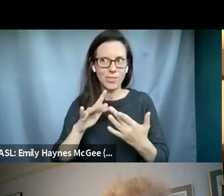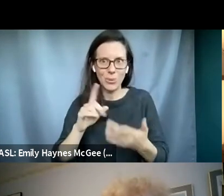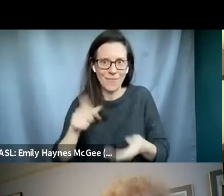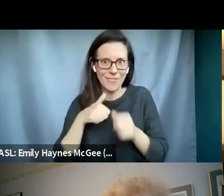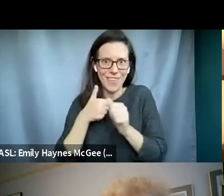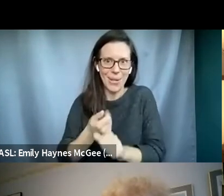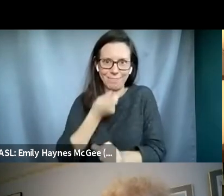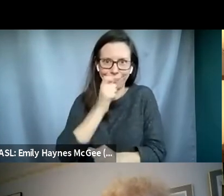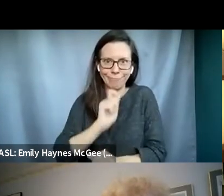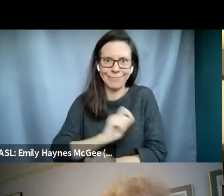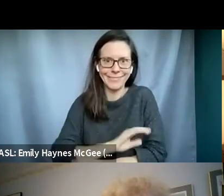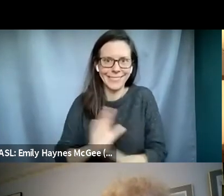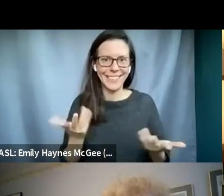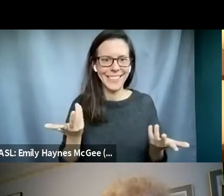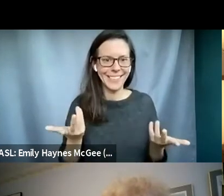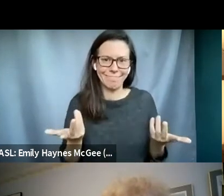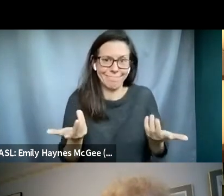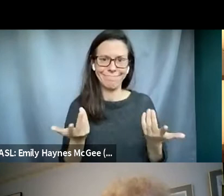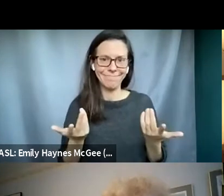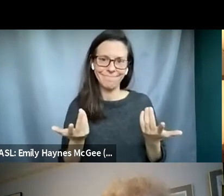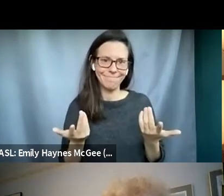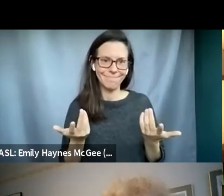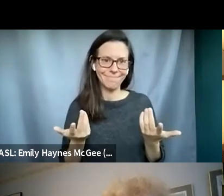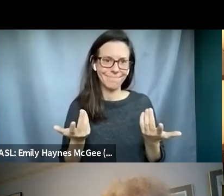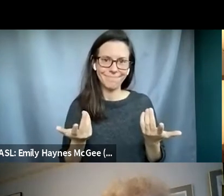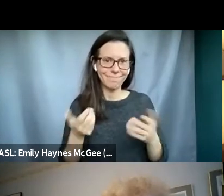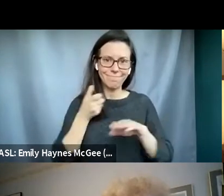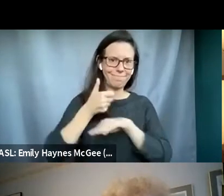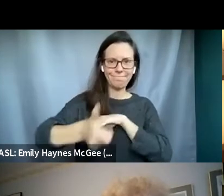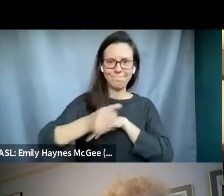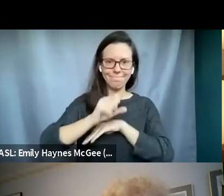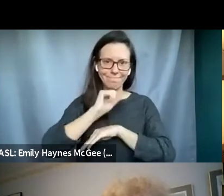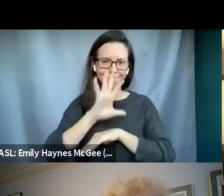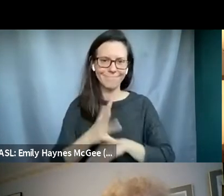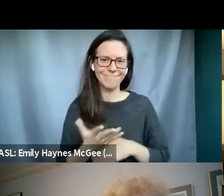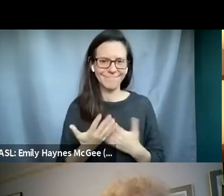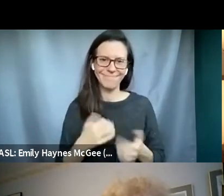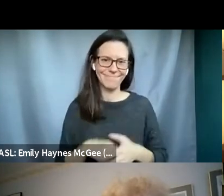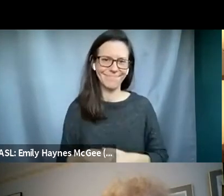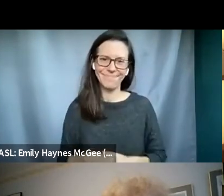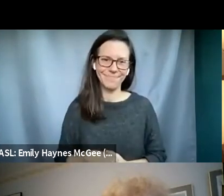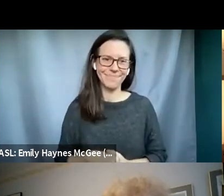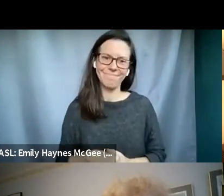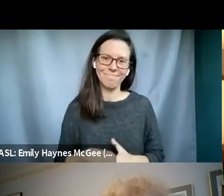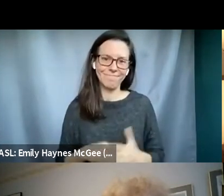That's the not anyone's fault. That is just reacting to our environment.